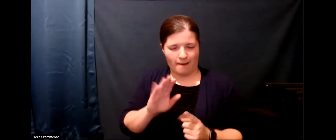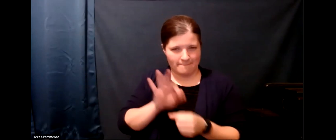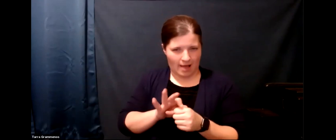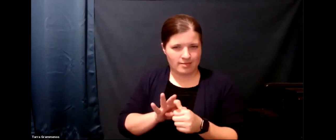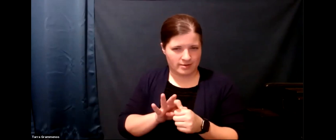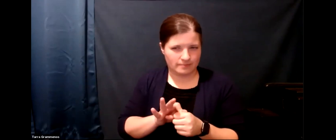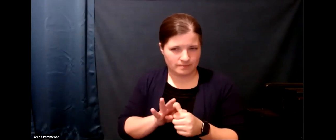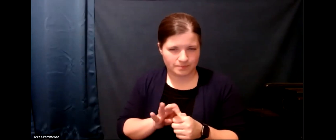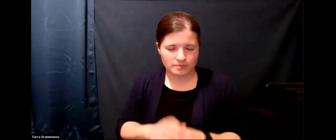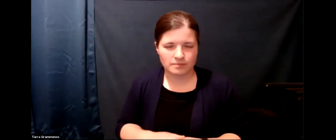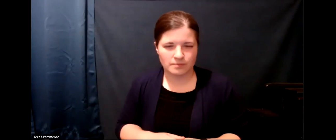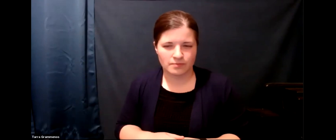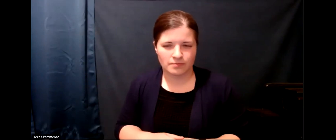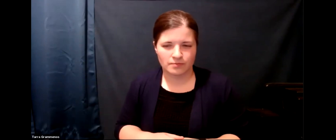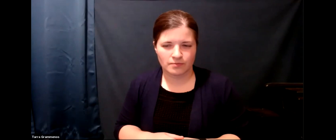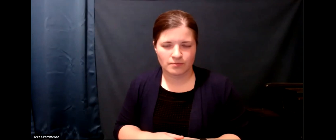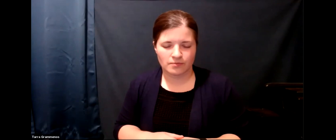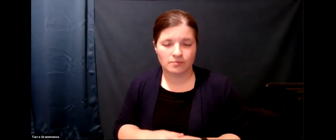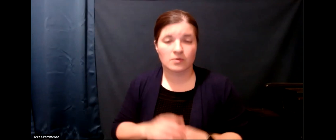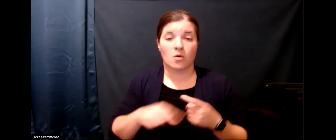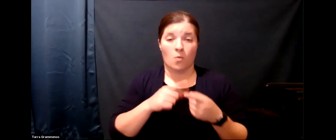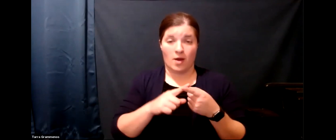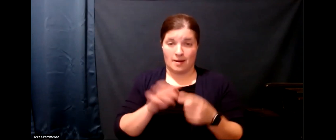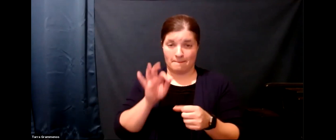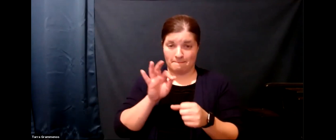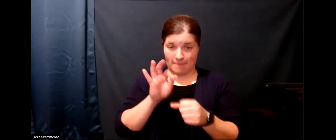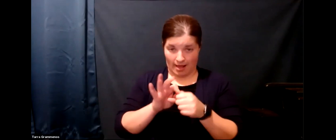the ballot, once the ballot comes to us so we know who